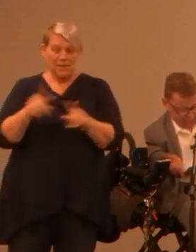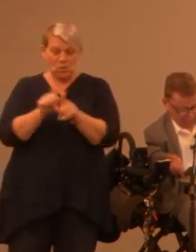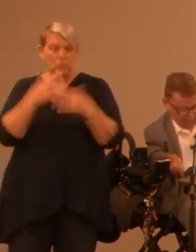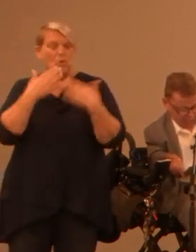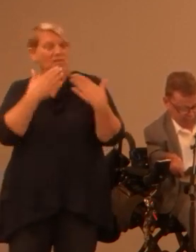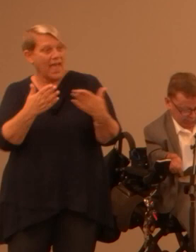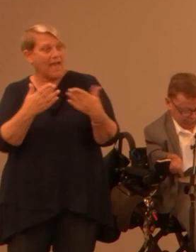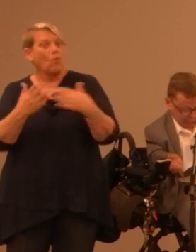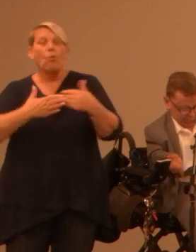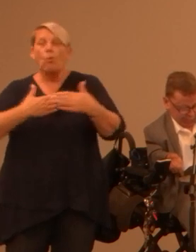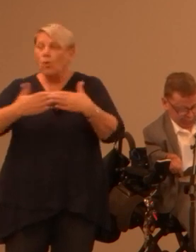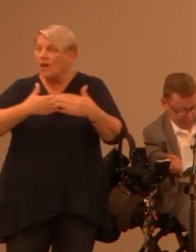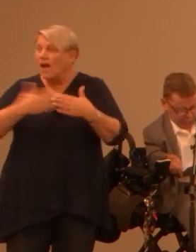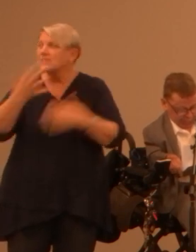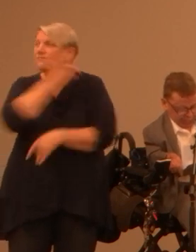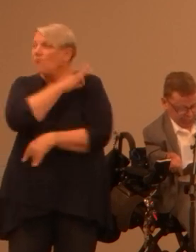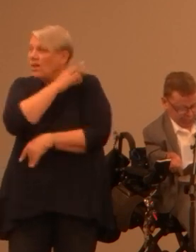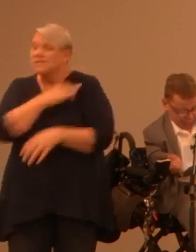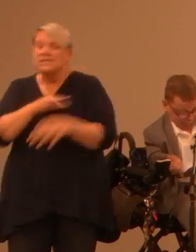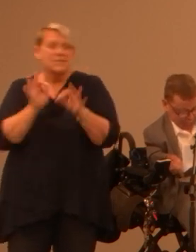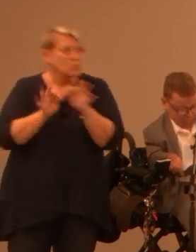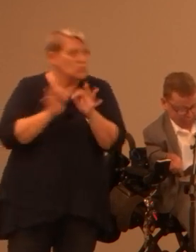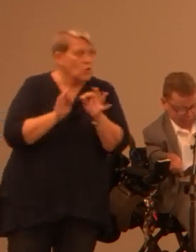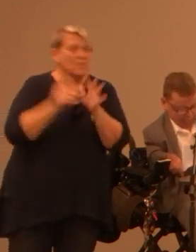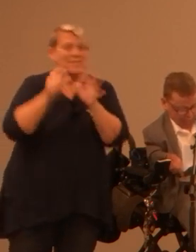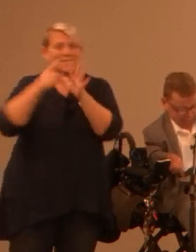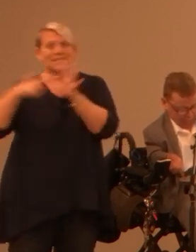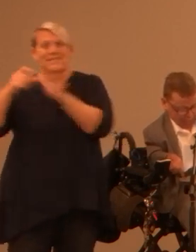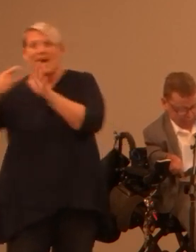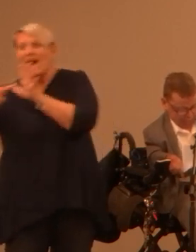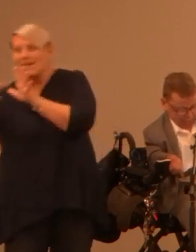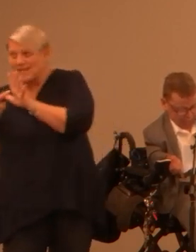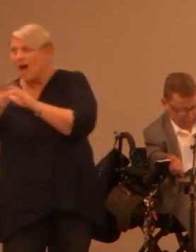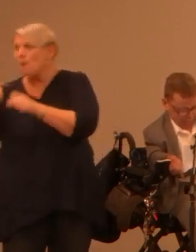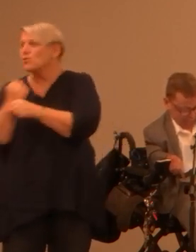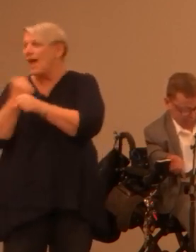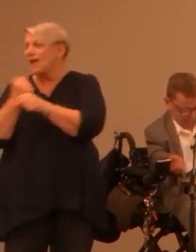the organisers, volunteers, interpreters, data production, technical team and